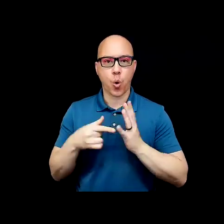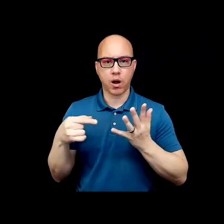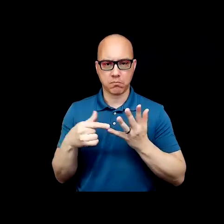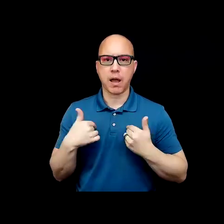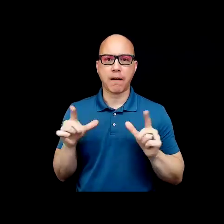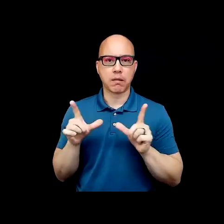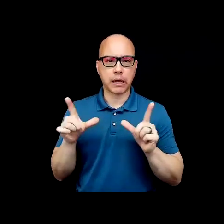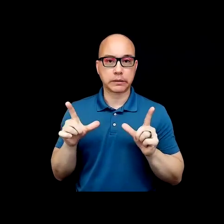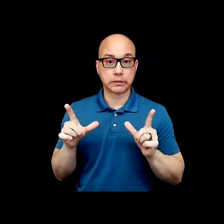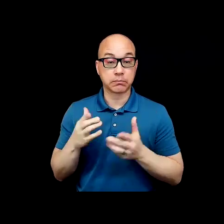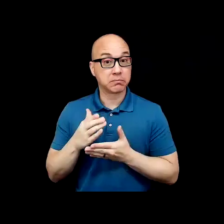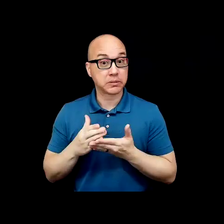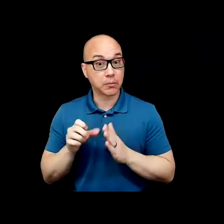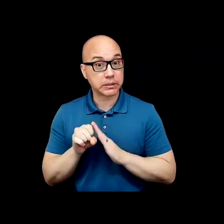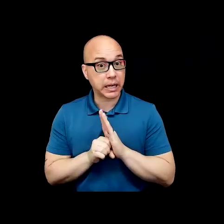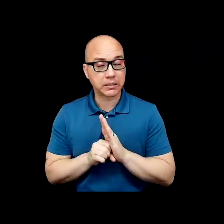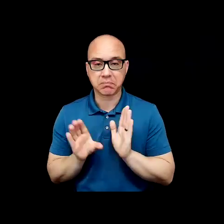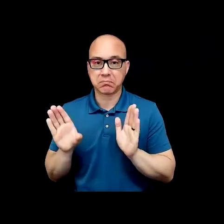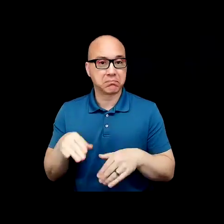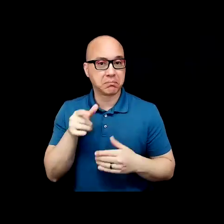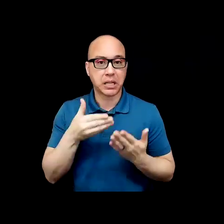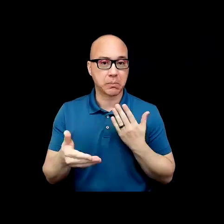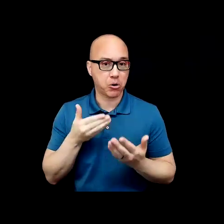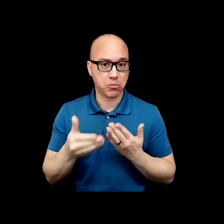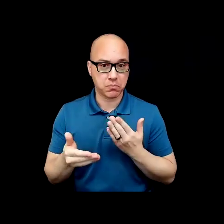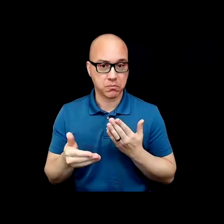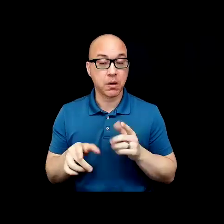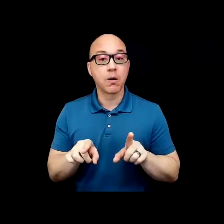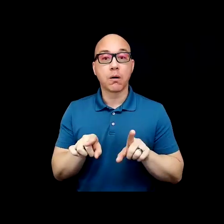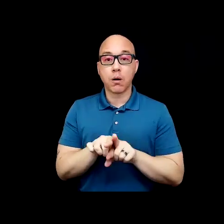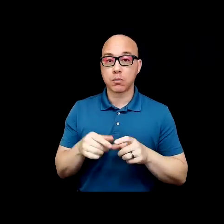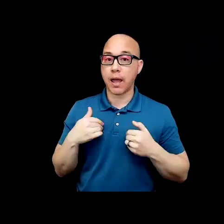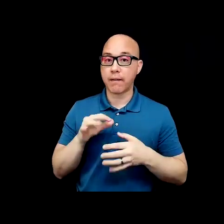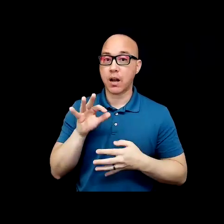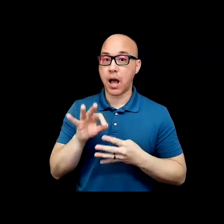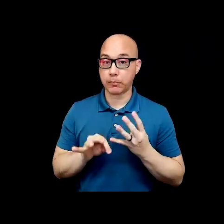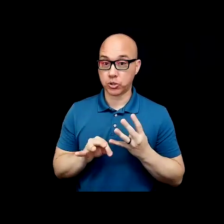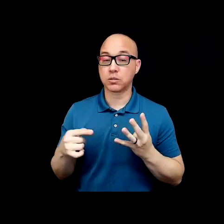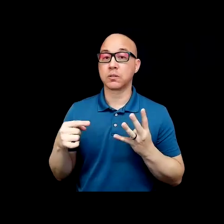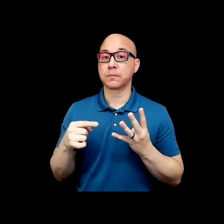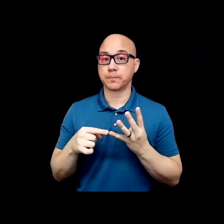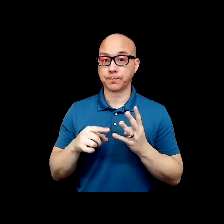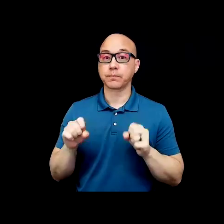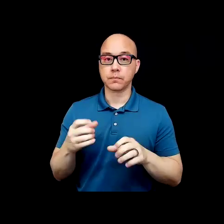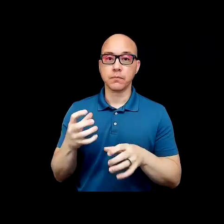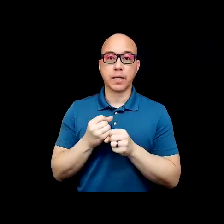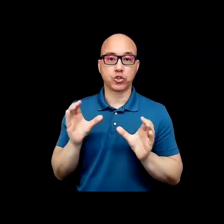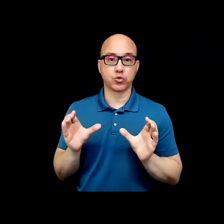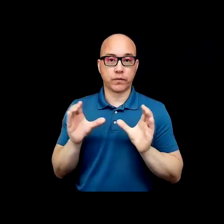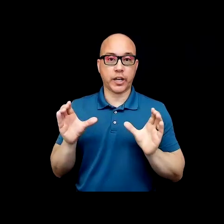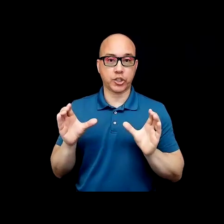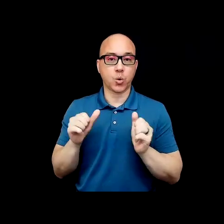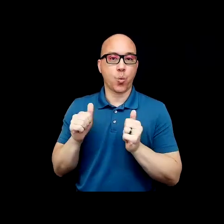require they are licensed. They also have an option to get a certification with the IRS.